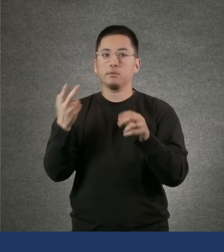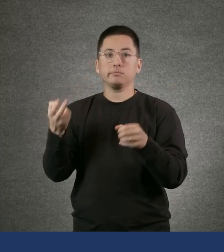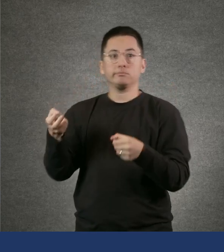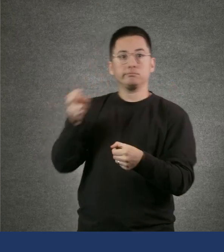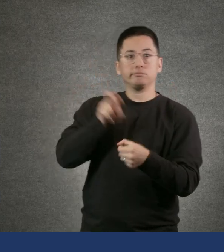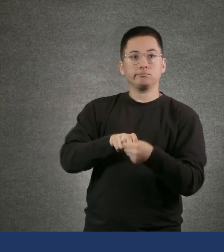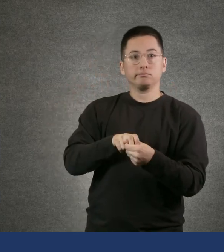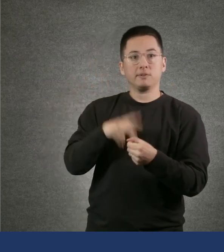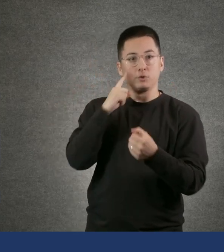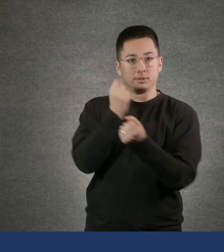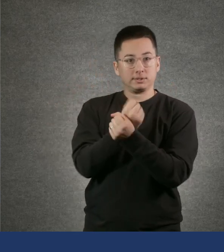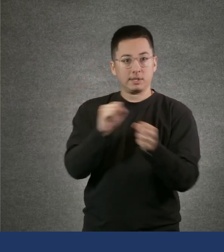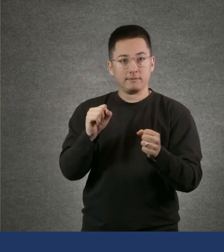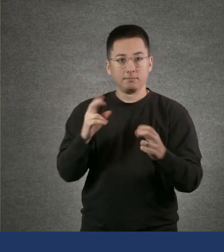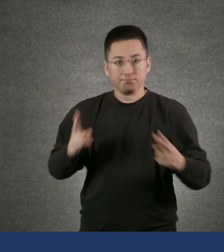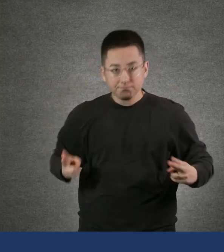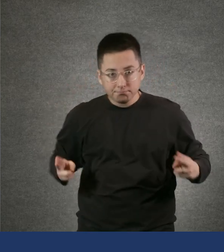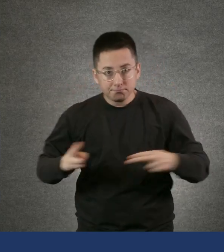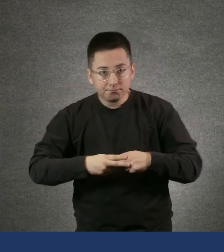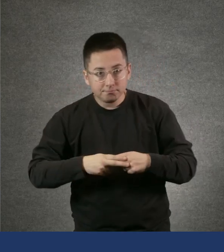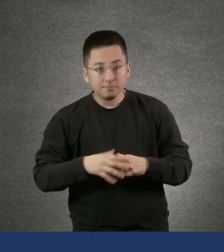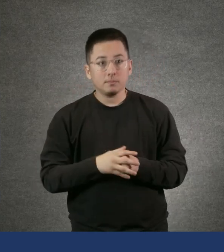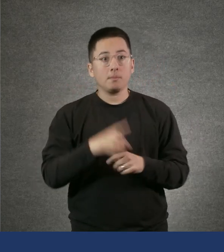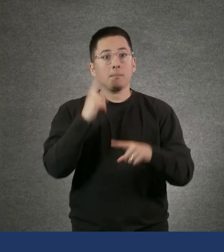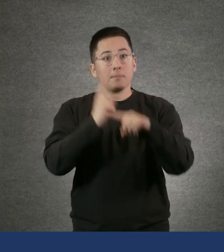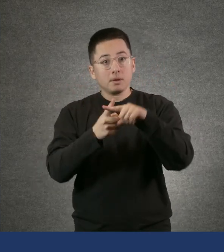for me to buckle me in for safety